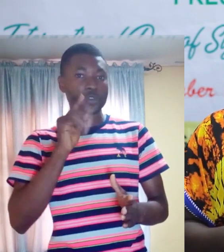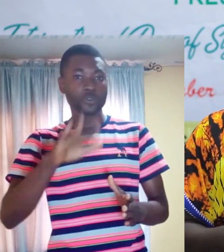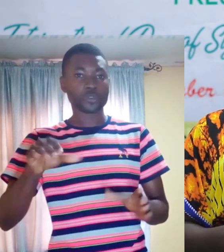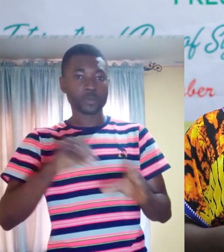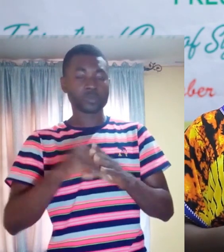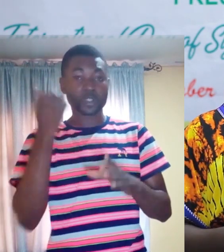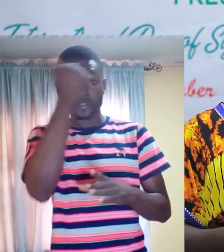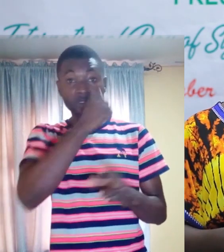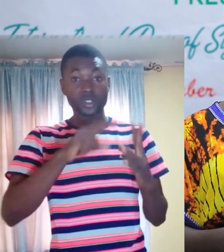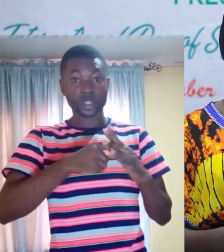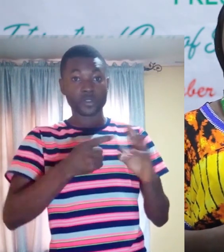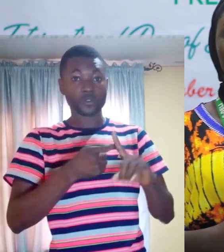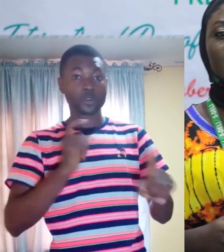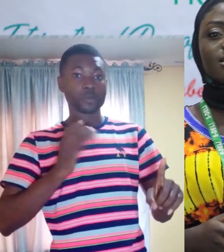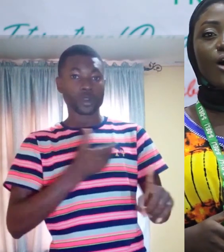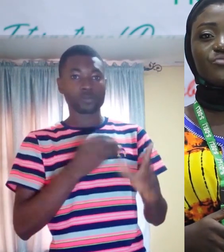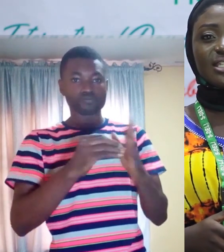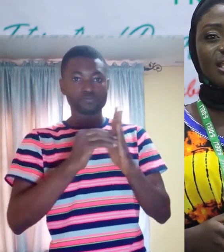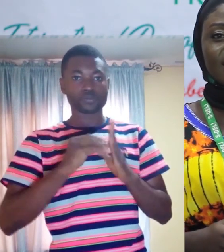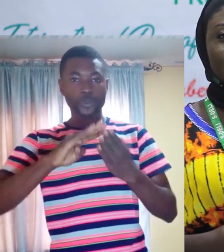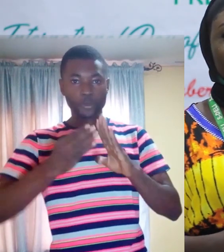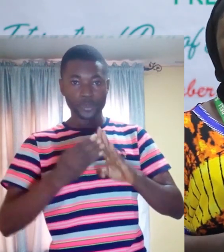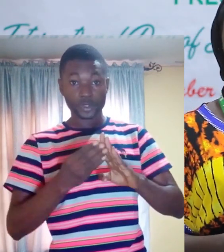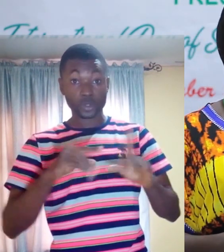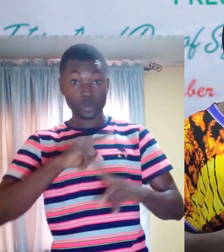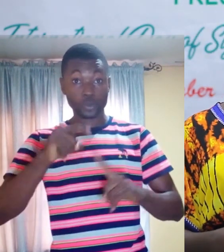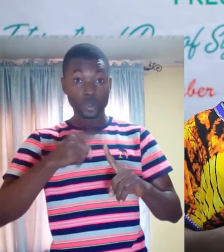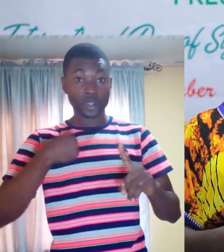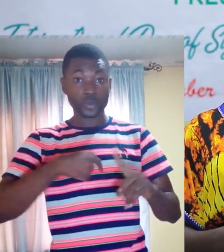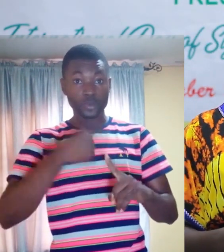We believe we have succeeded in doing this through this unprecedented all-virtual event.